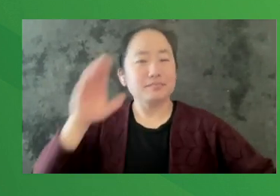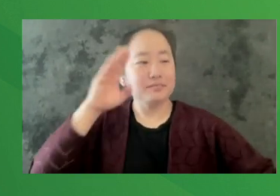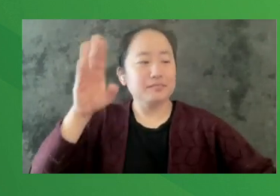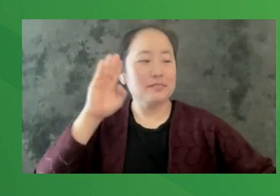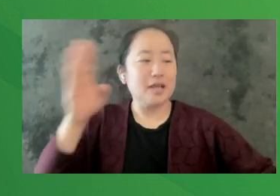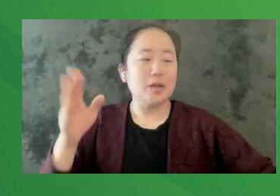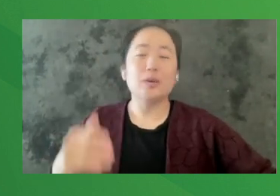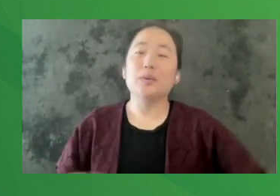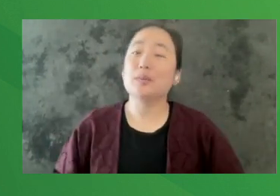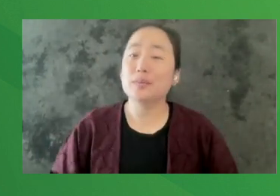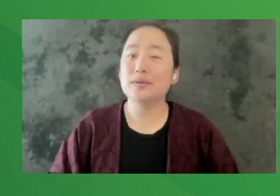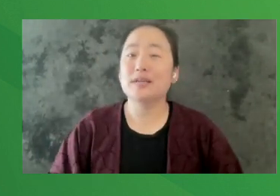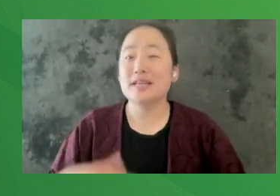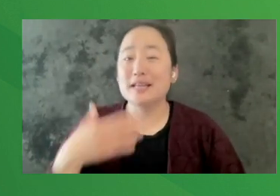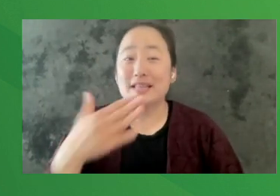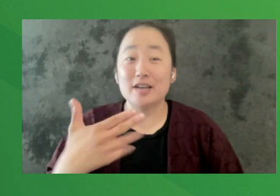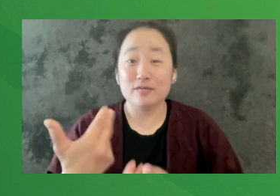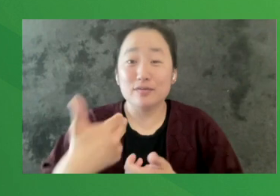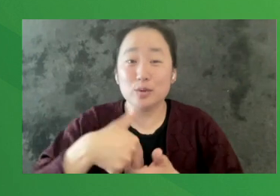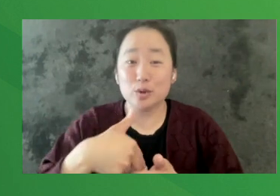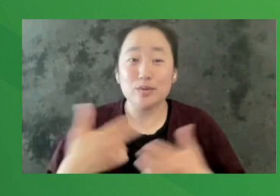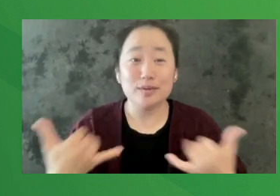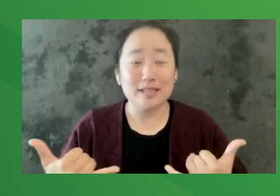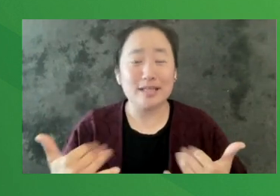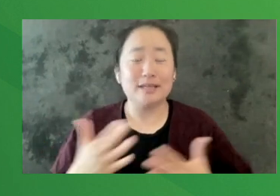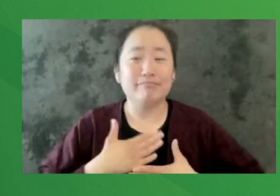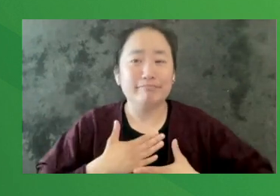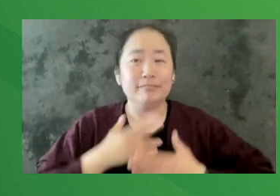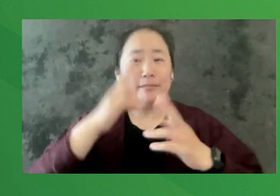attending our session. It's an honor to be with everyone here at the Smithsonian for